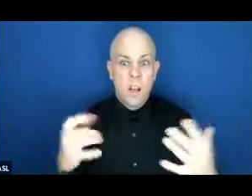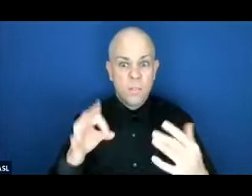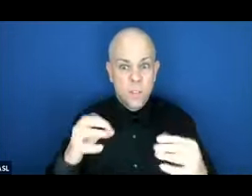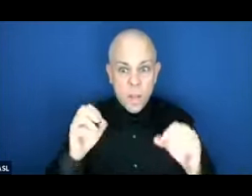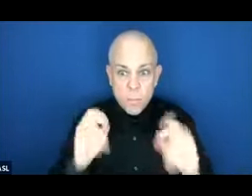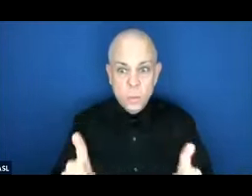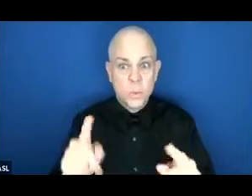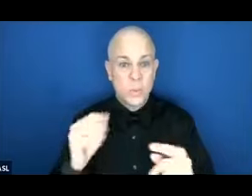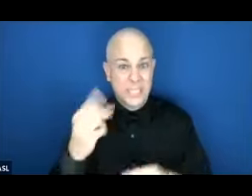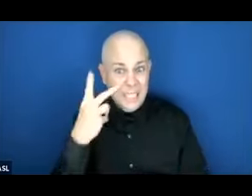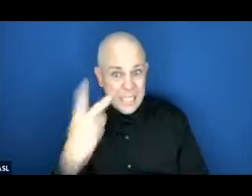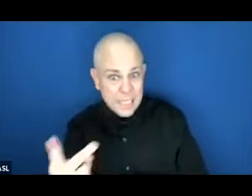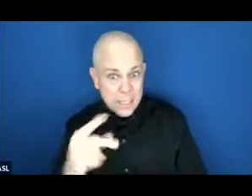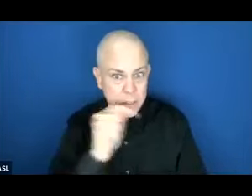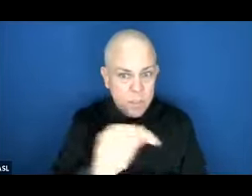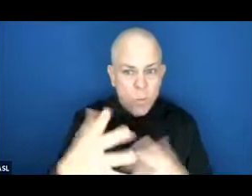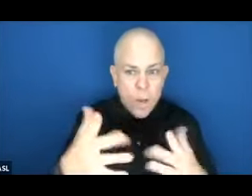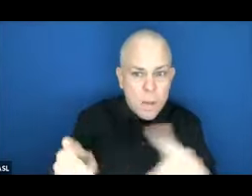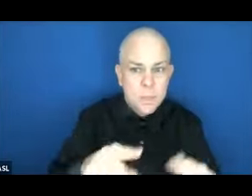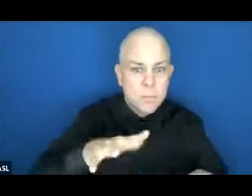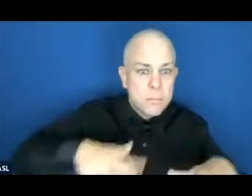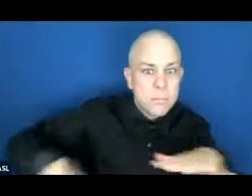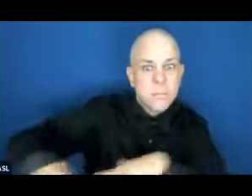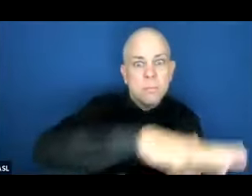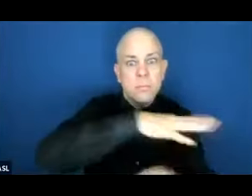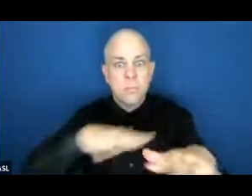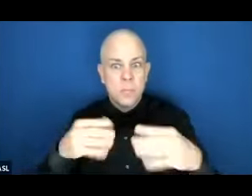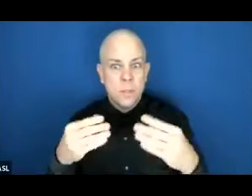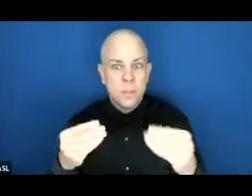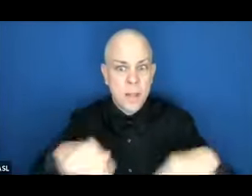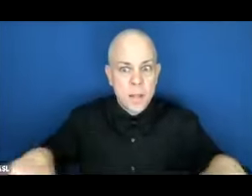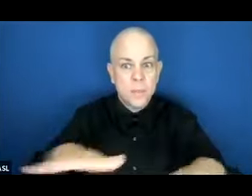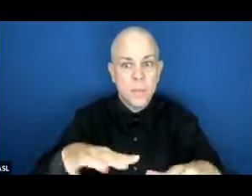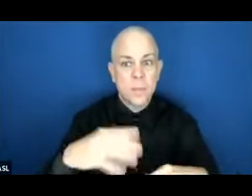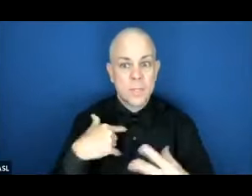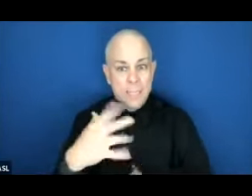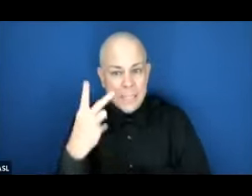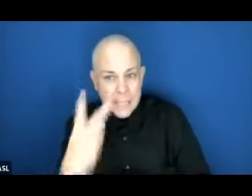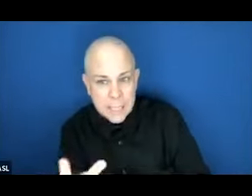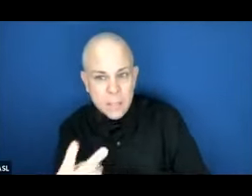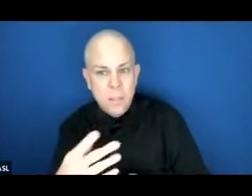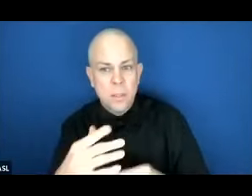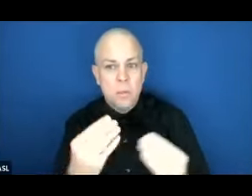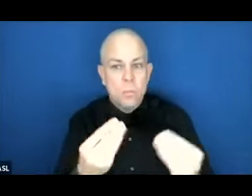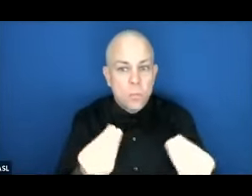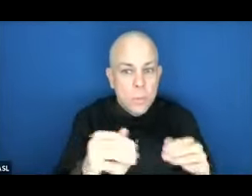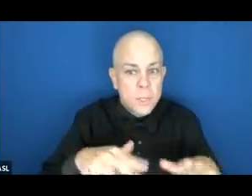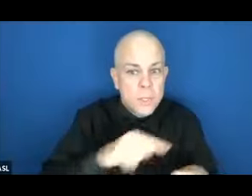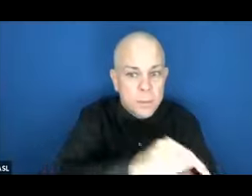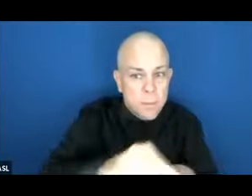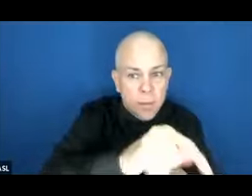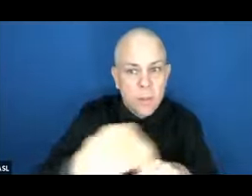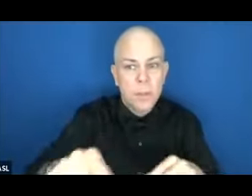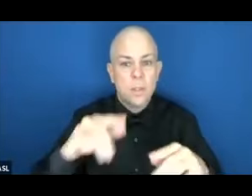ground not only from the ground level but also uh from our aviation side of things and we'll talk to both of those